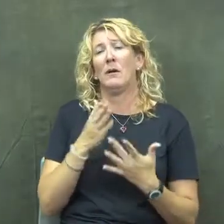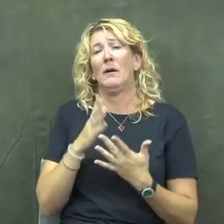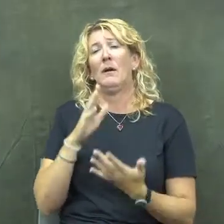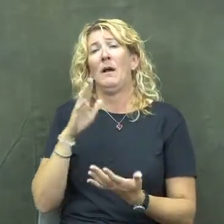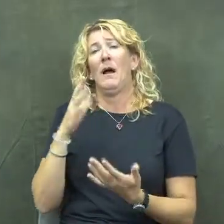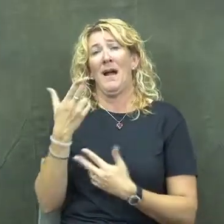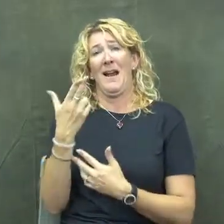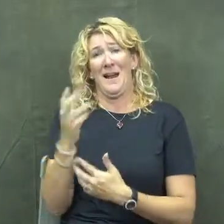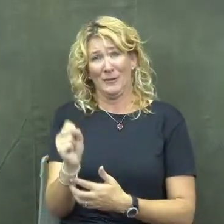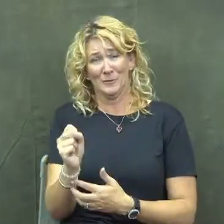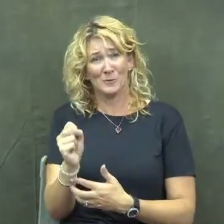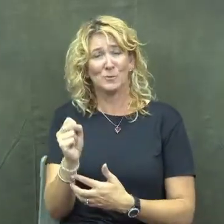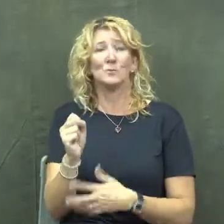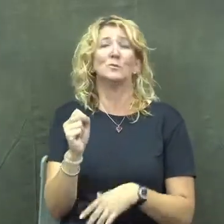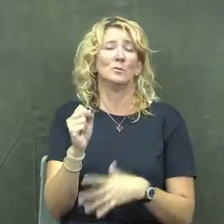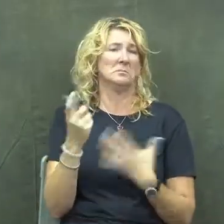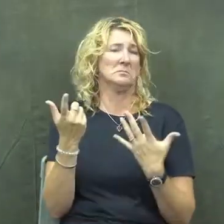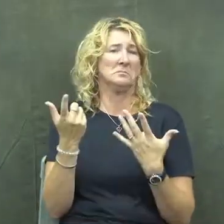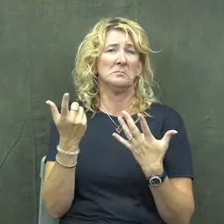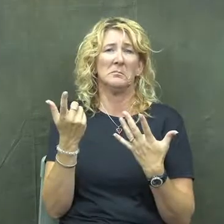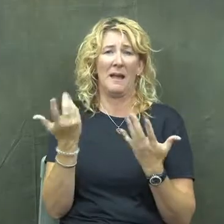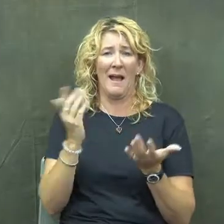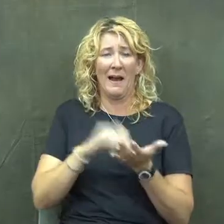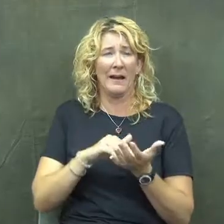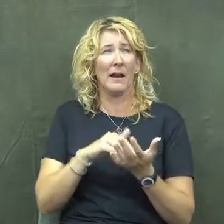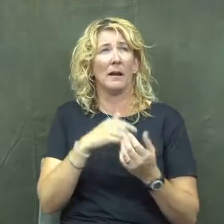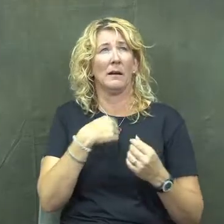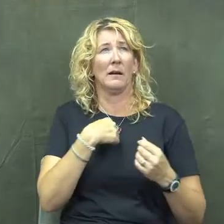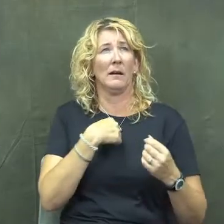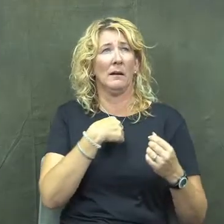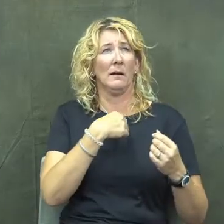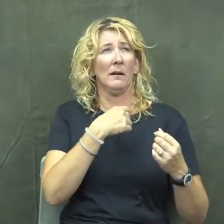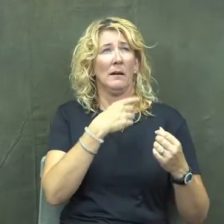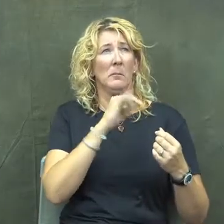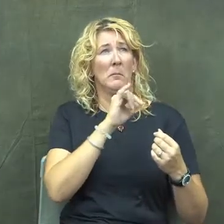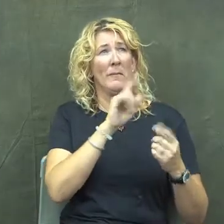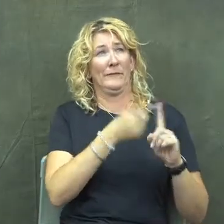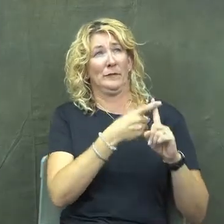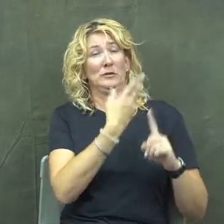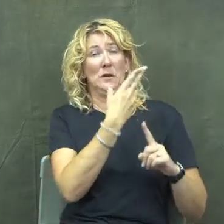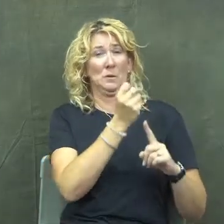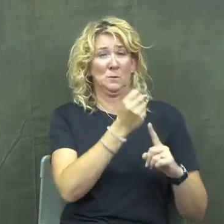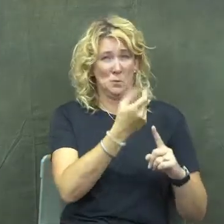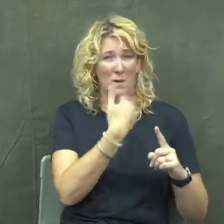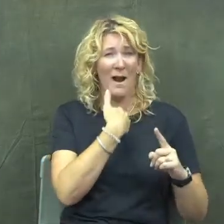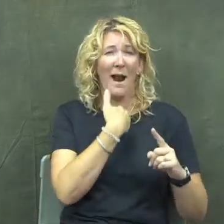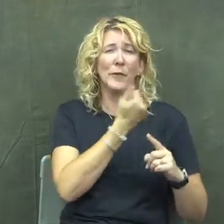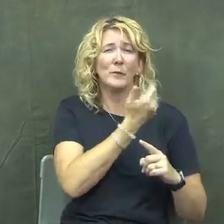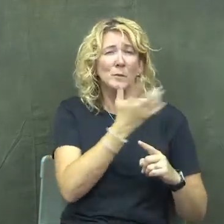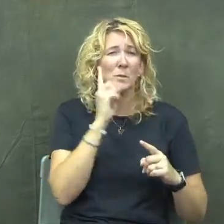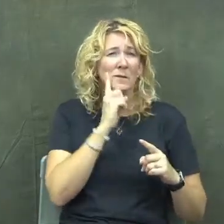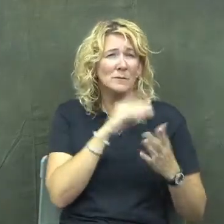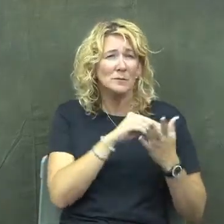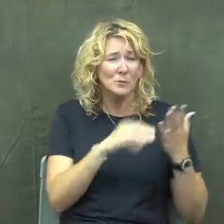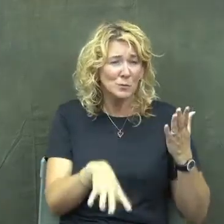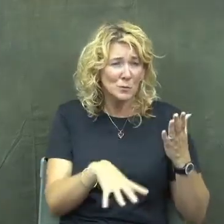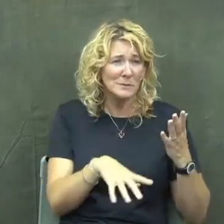and my identity was very difficult. Now by the time I got to high school, the first high school I went to,